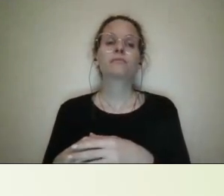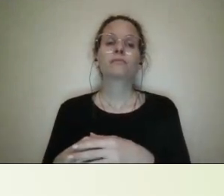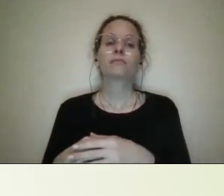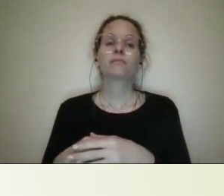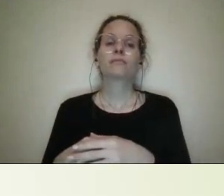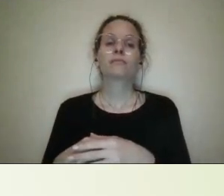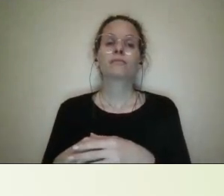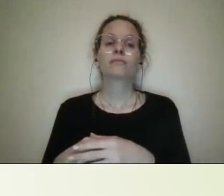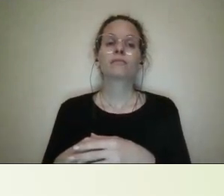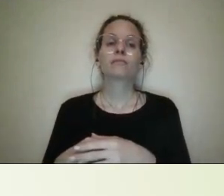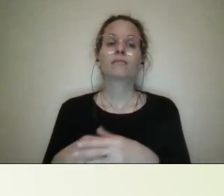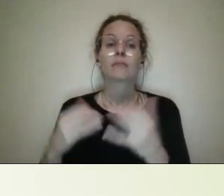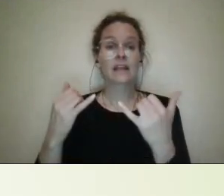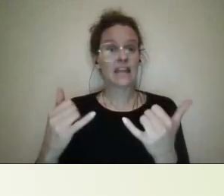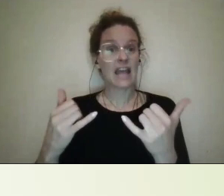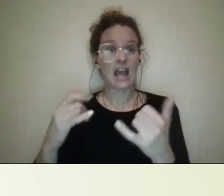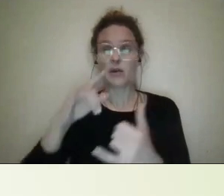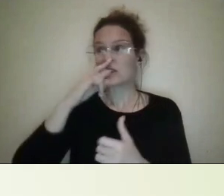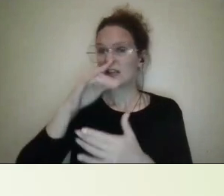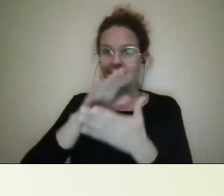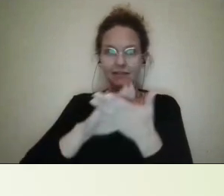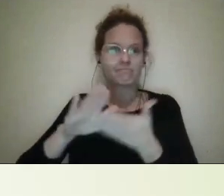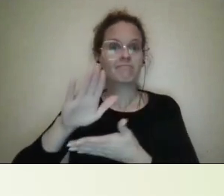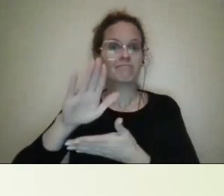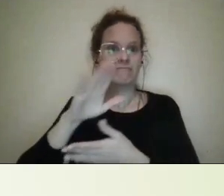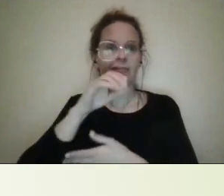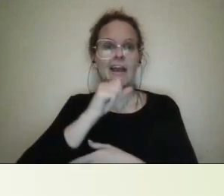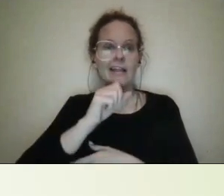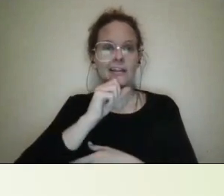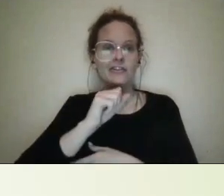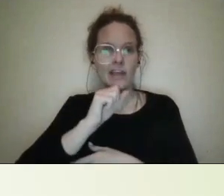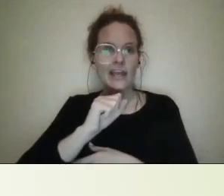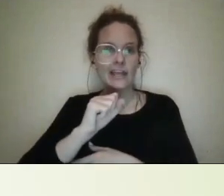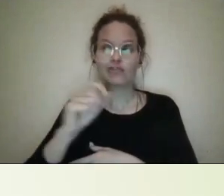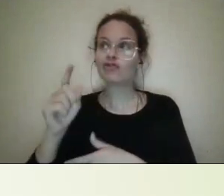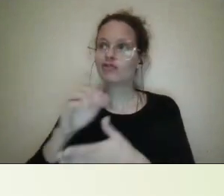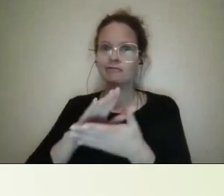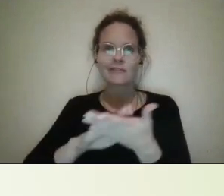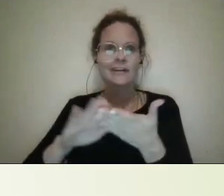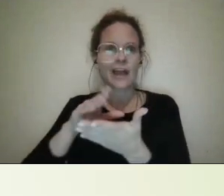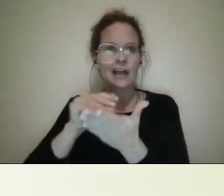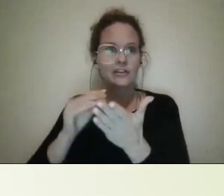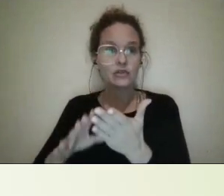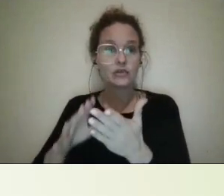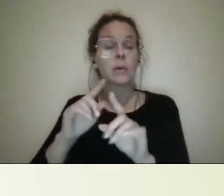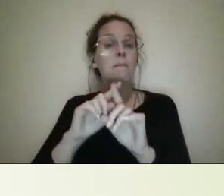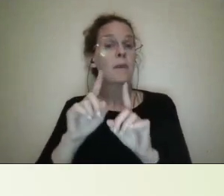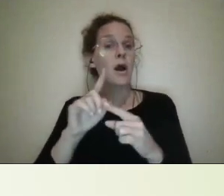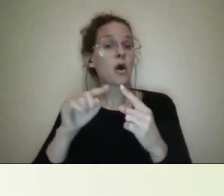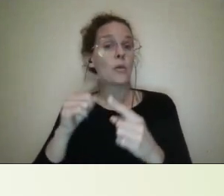now in college-age, college-level students but when they were little, I remember saying "hey,